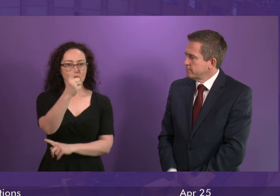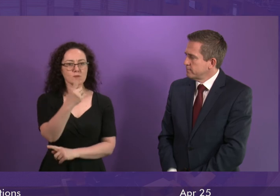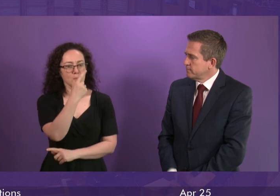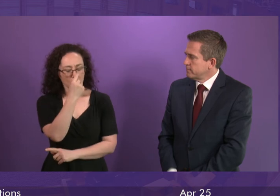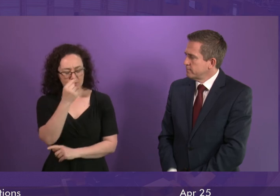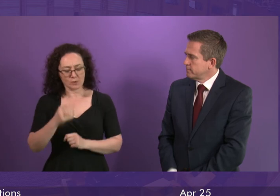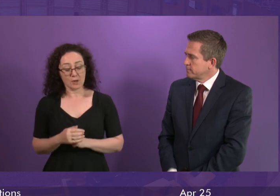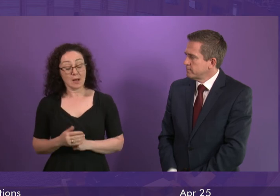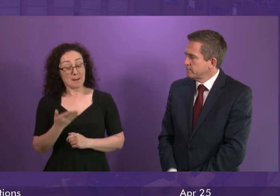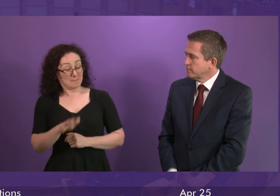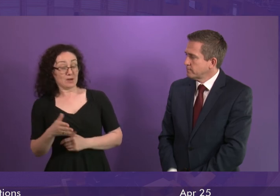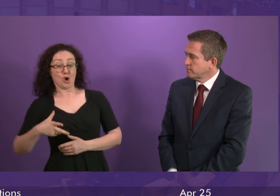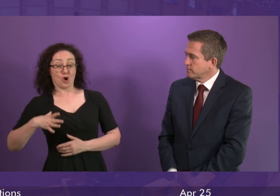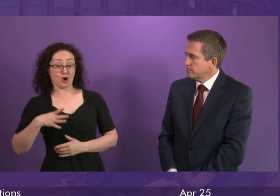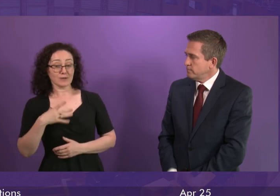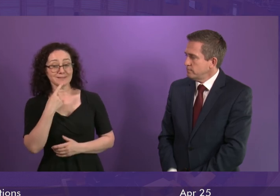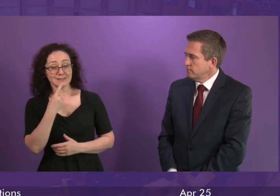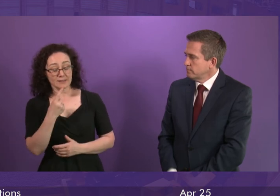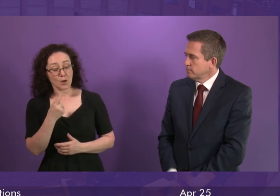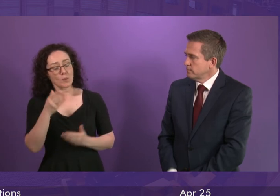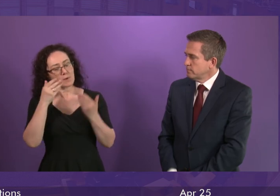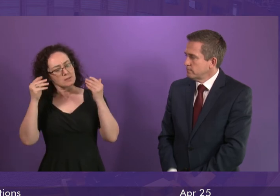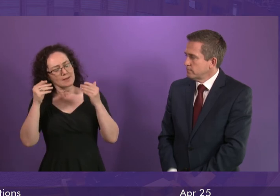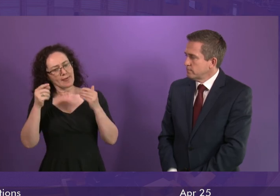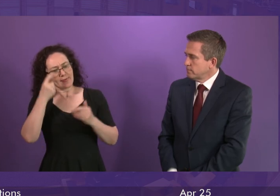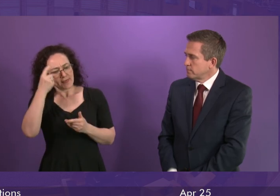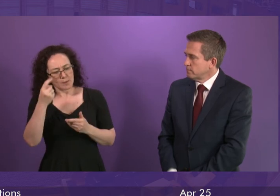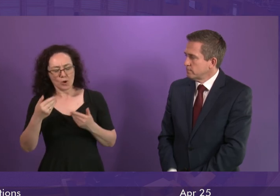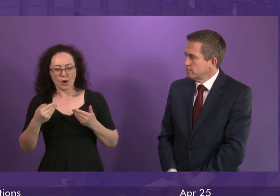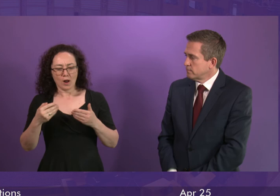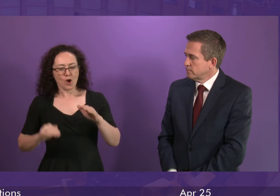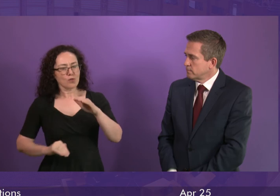today, our focus must be on the whole school experience, the range of qualifications that